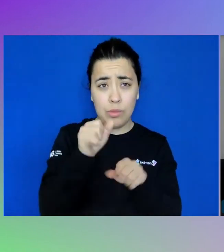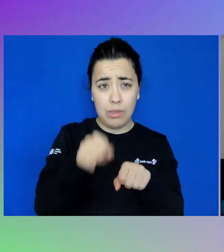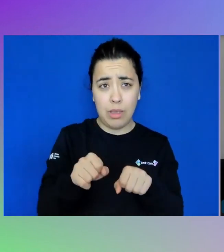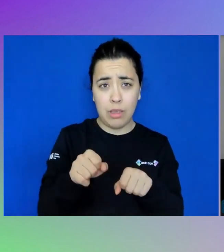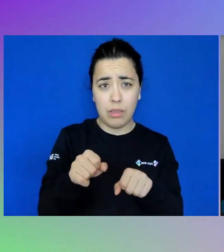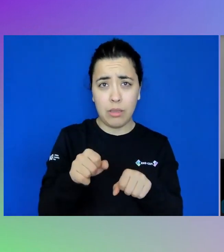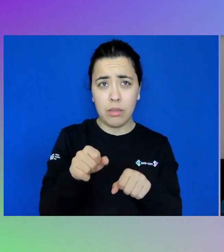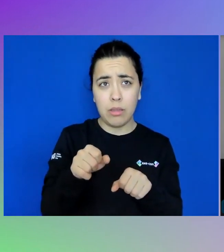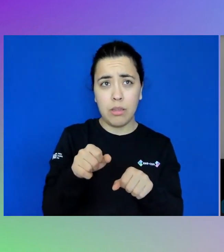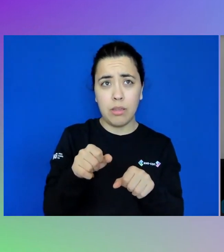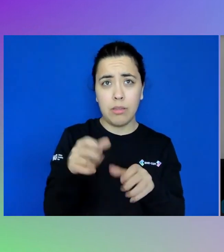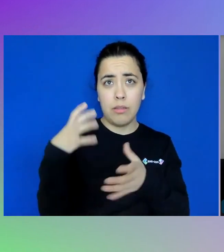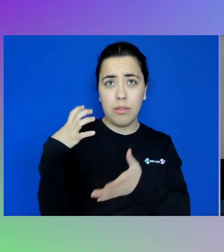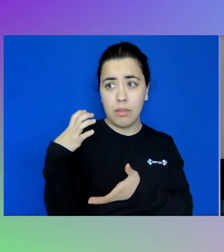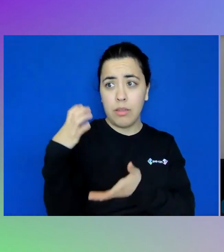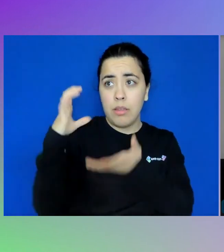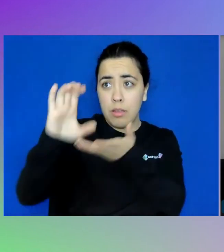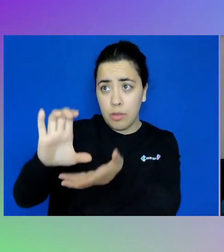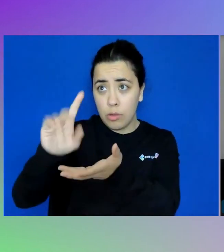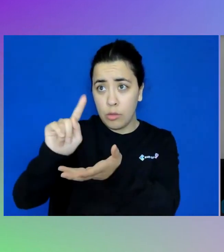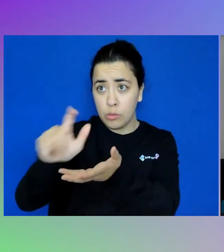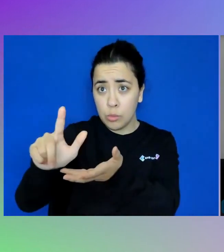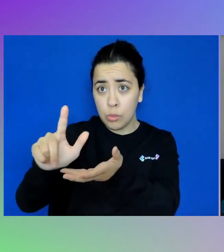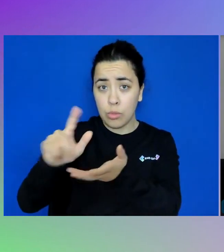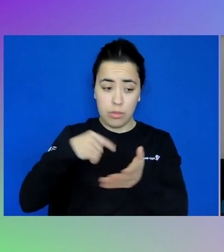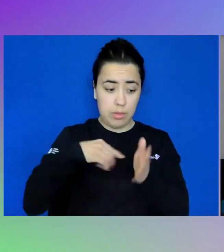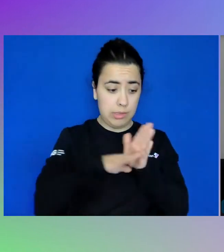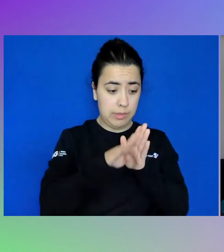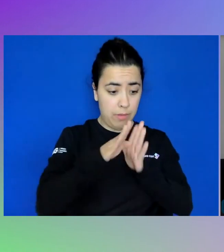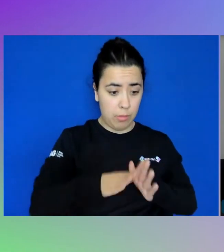tool for developers to do the job that the tool will do for